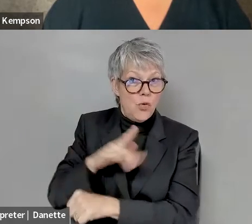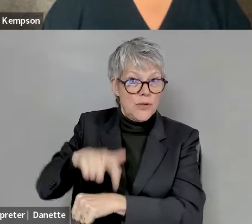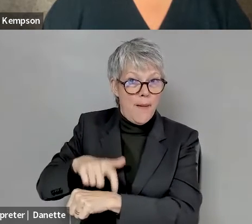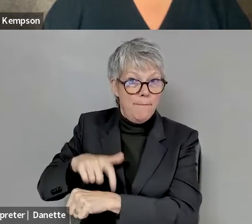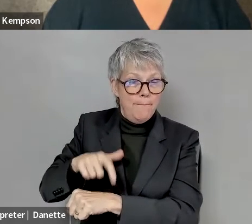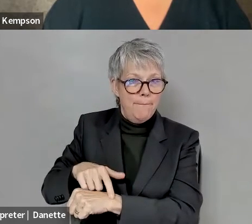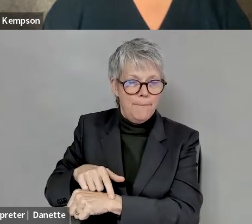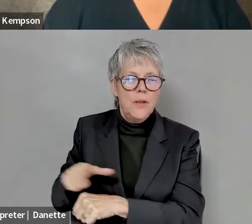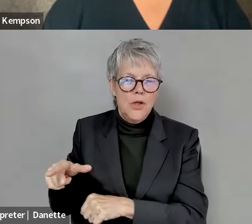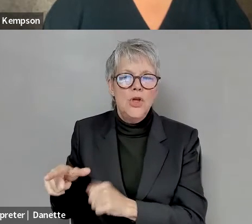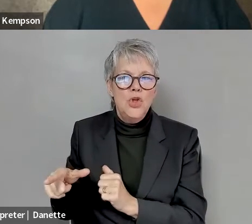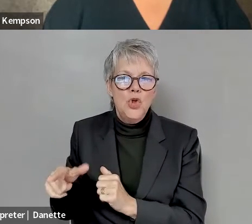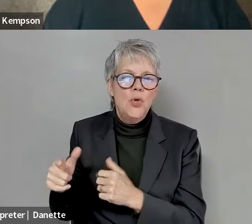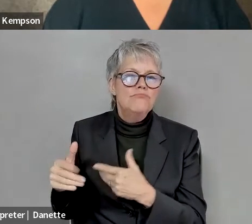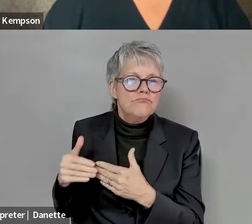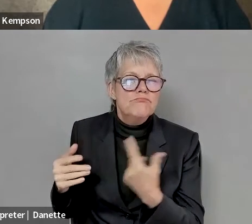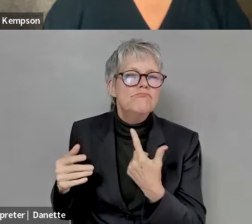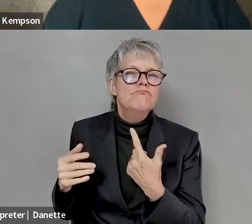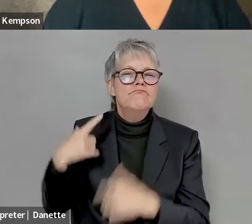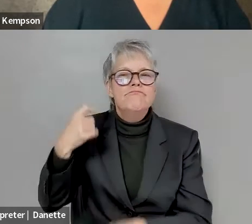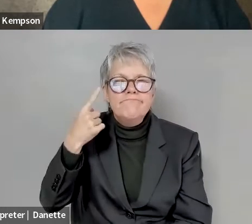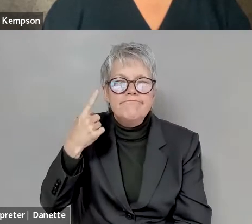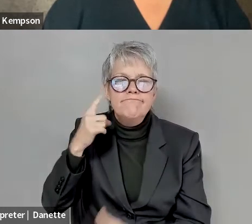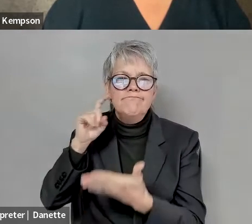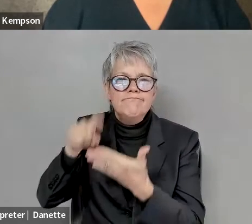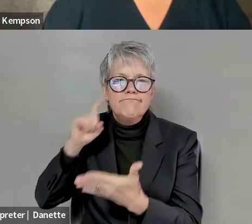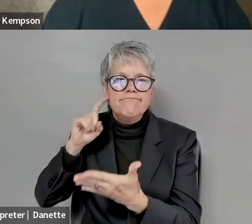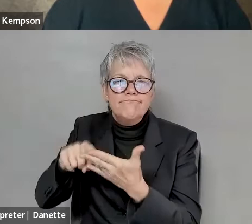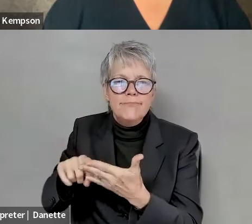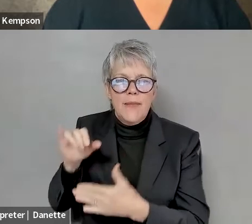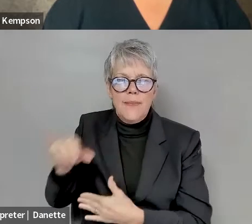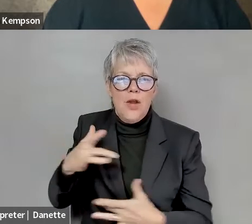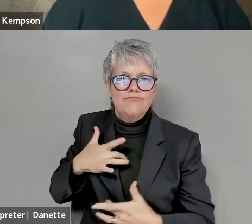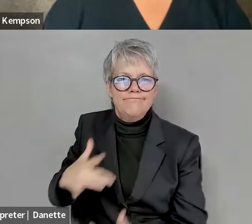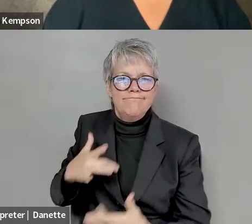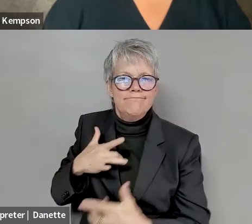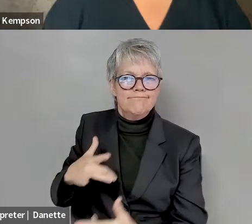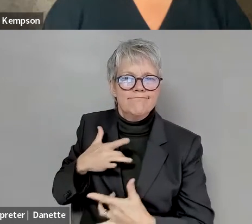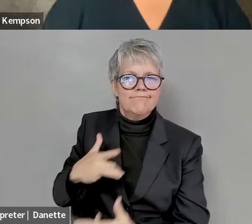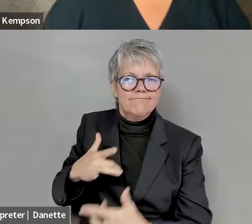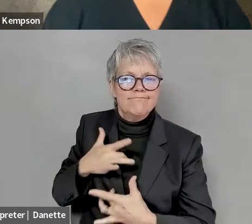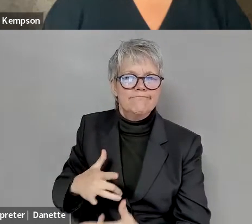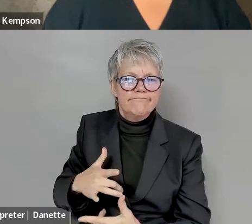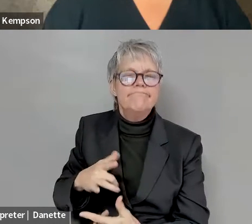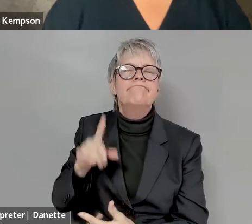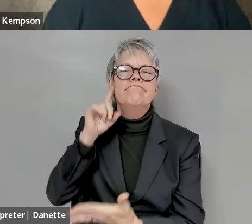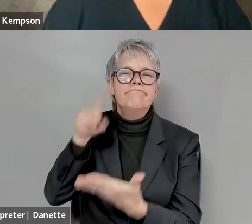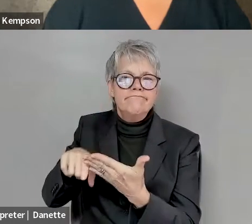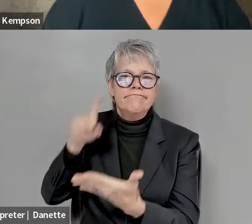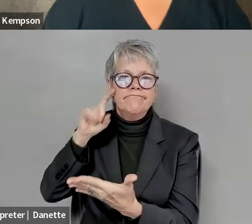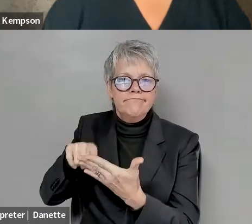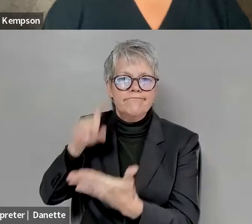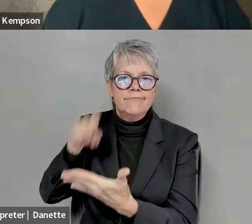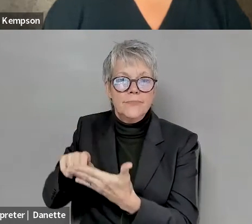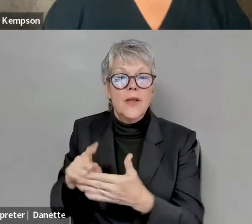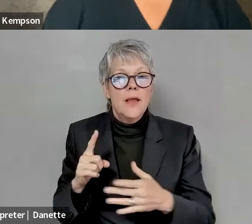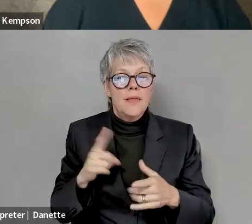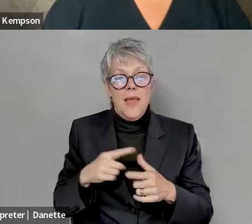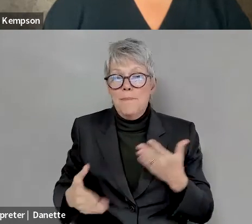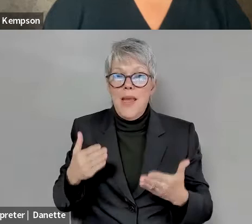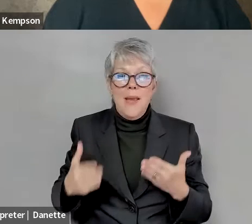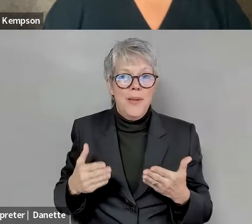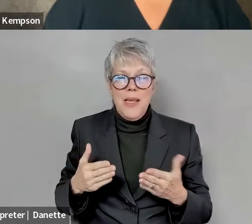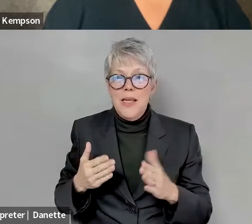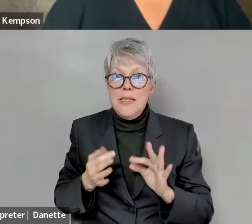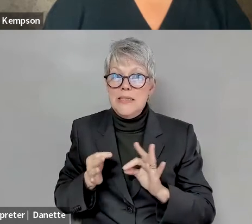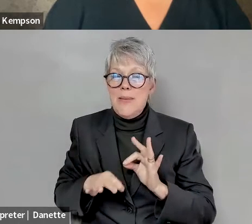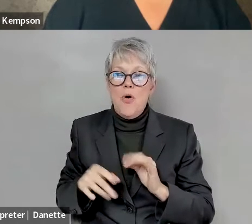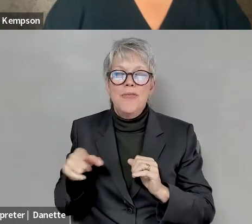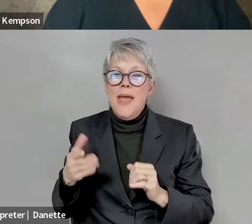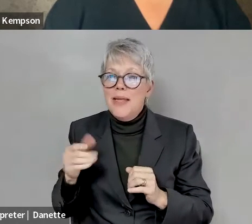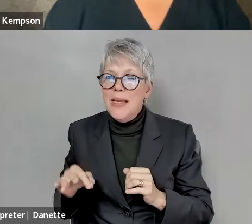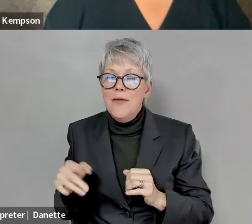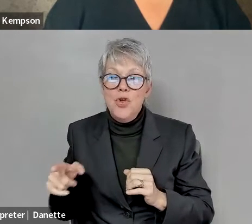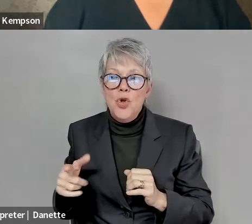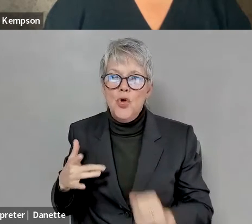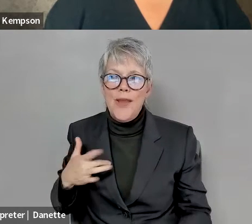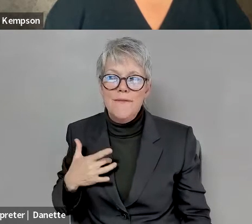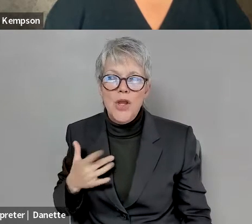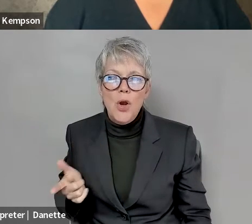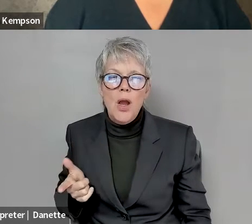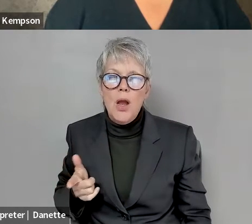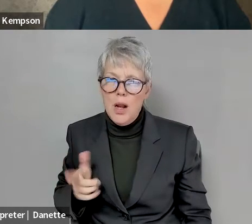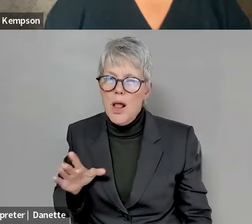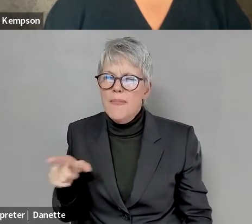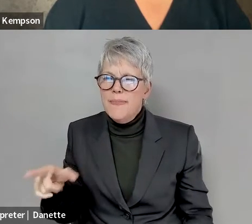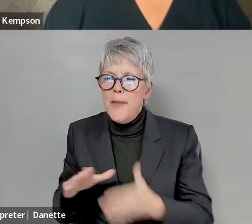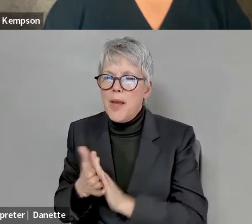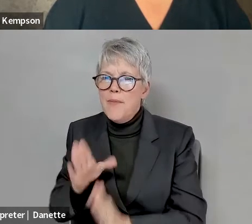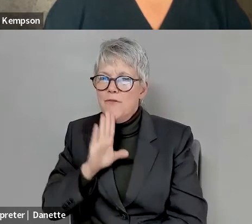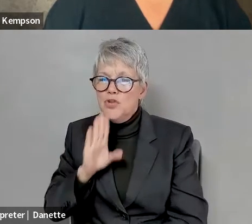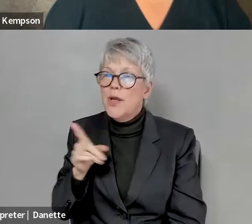Michael Smith: close enough to pick up on those extra clerks and tendencies a person has, and the maybe it could be something as simple as just a warning. They're getting a little frustrated with something, and you can step in before it